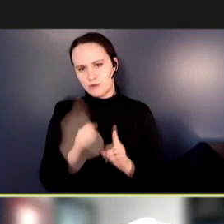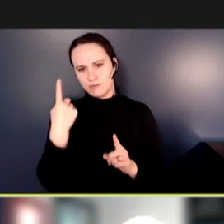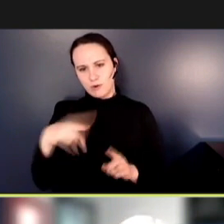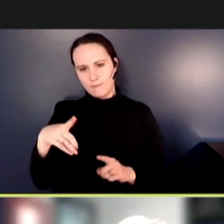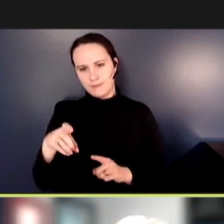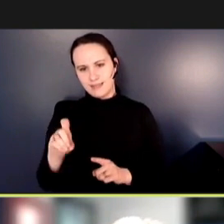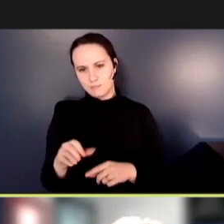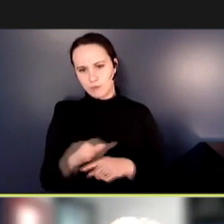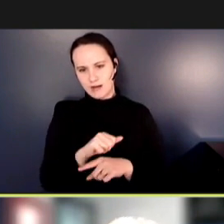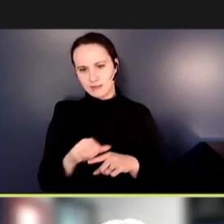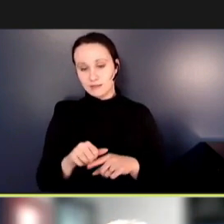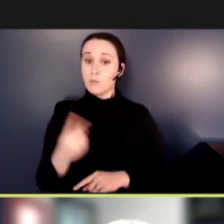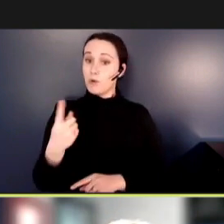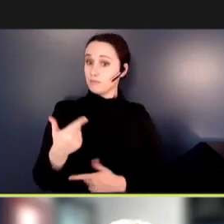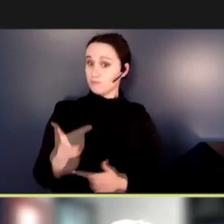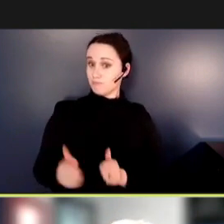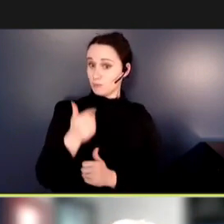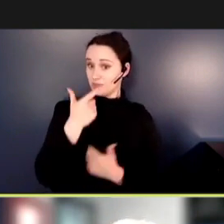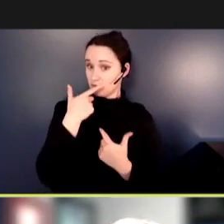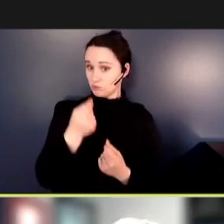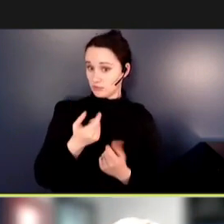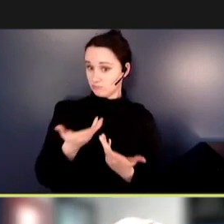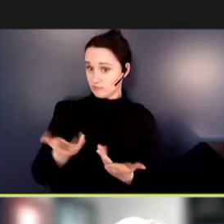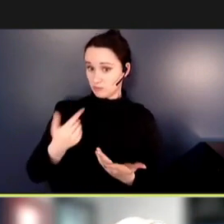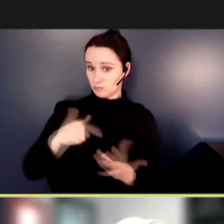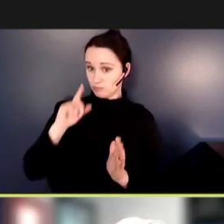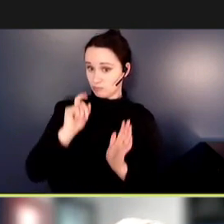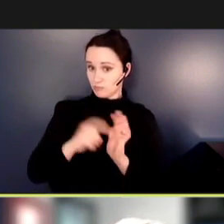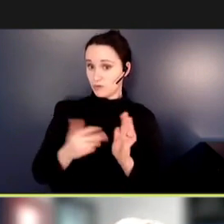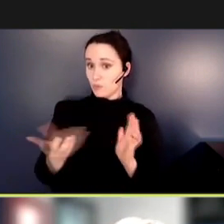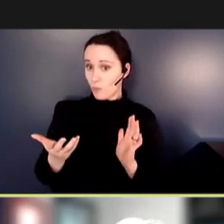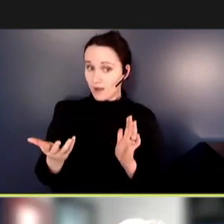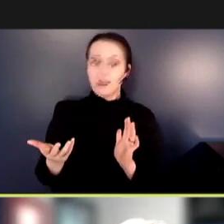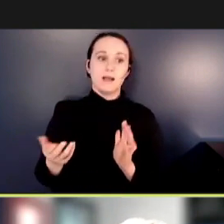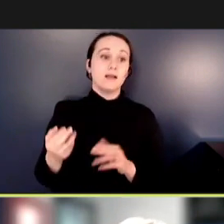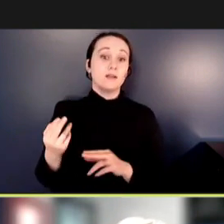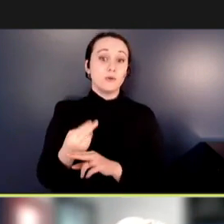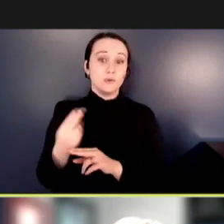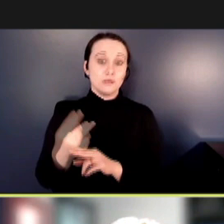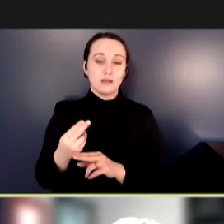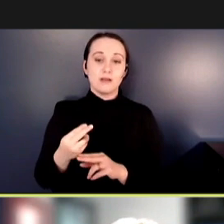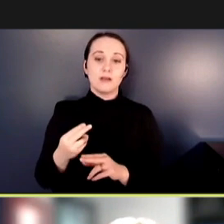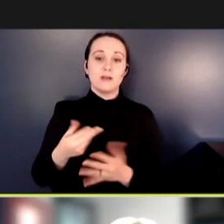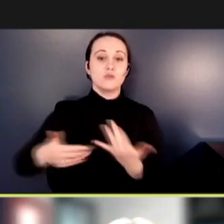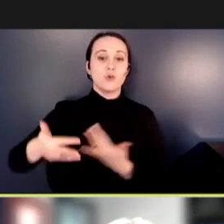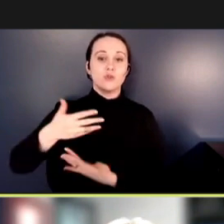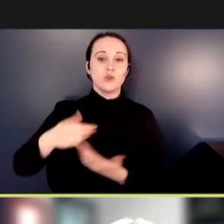One of the most interesting things that we found was the use of social assistive robots,